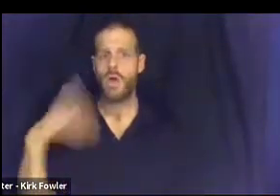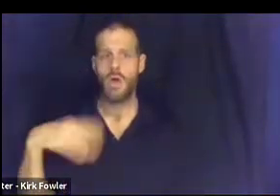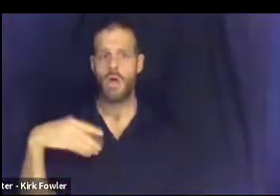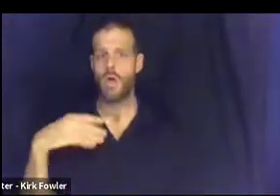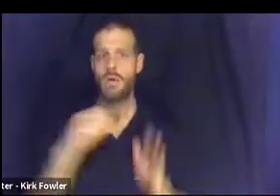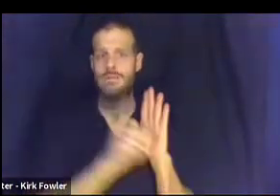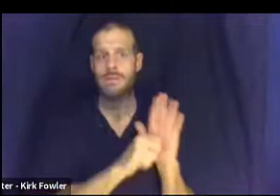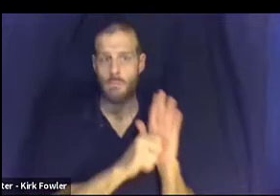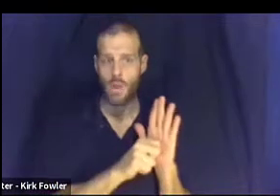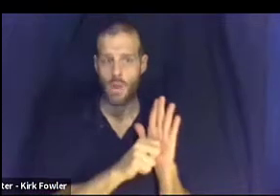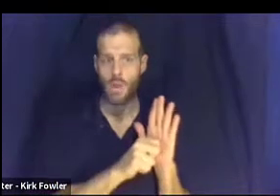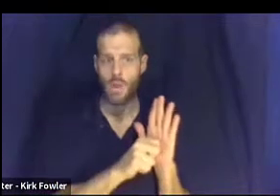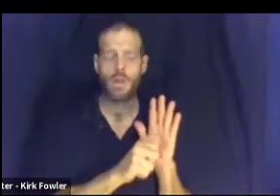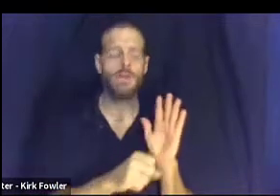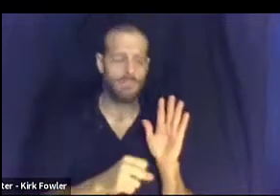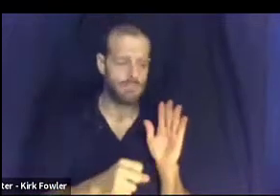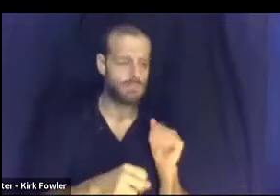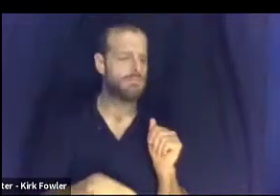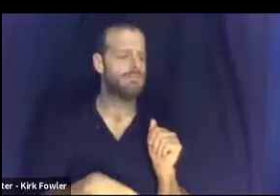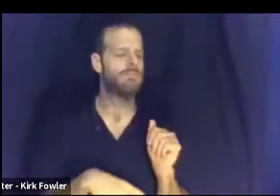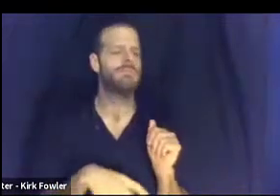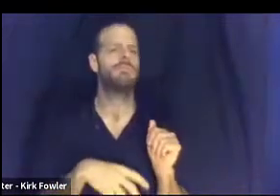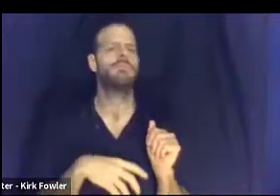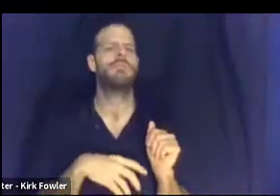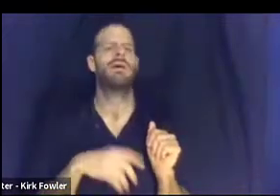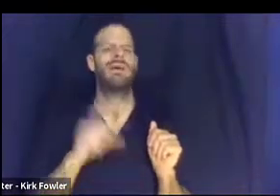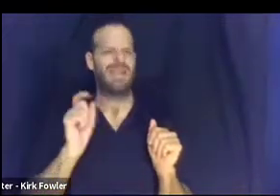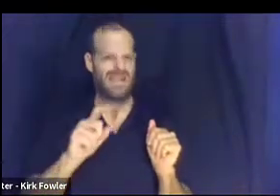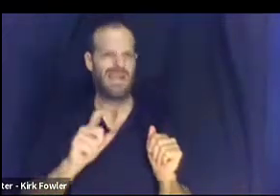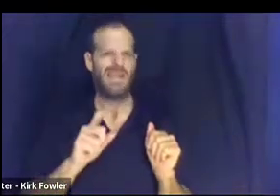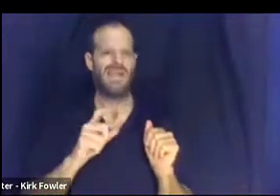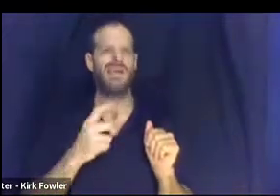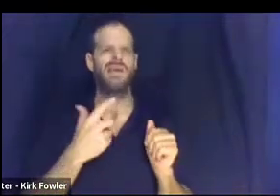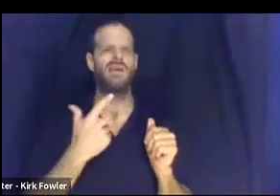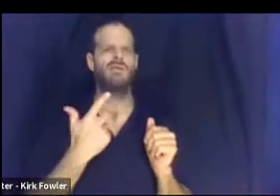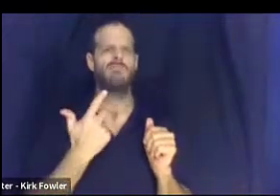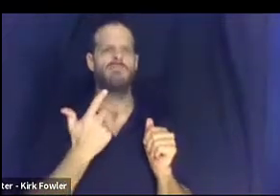and needs symbols on an anticipation level,